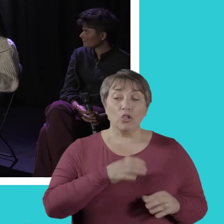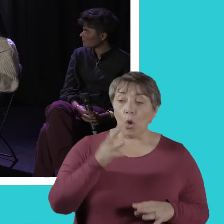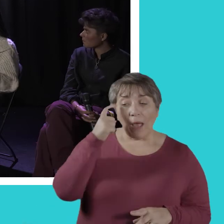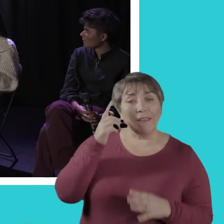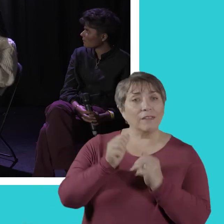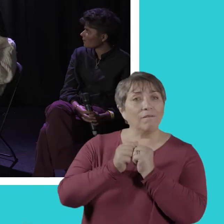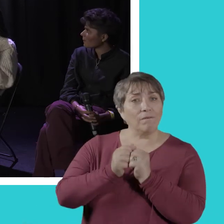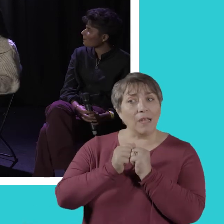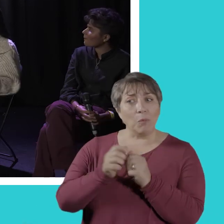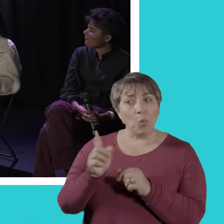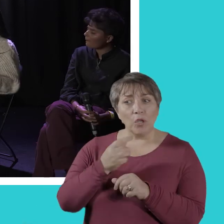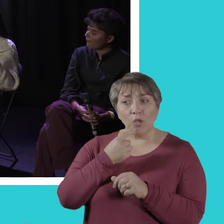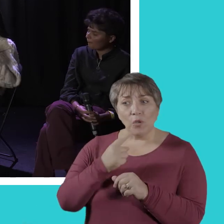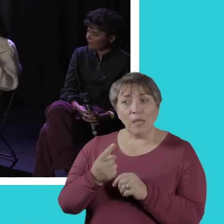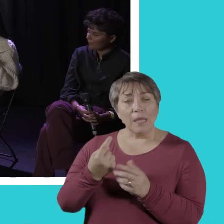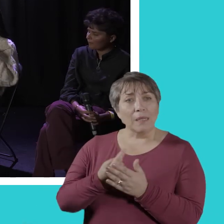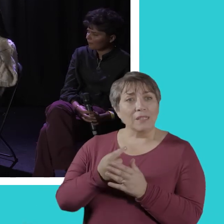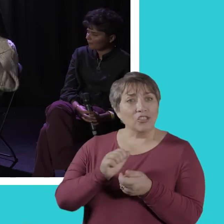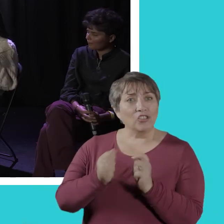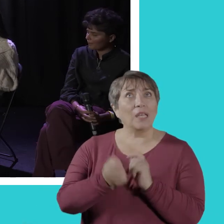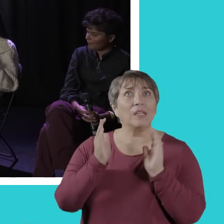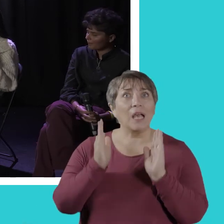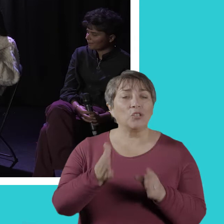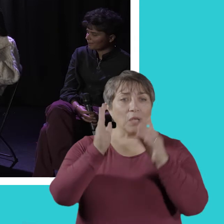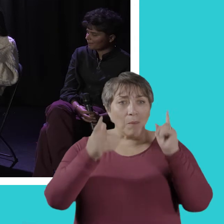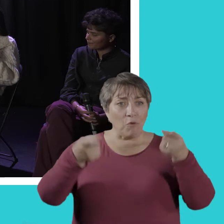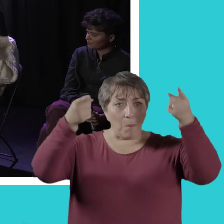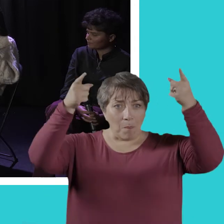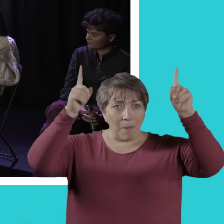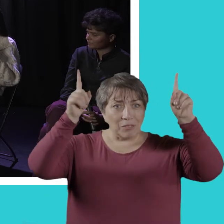need to be to come from the higher ups and be modeled by senior management. Like you know what's